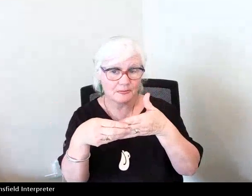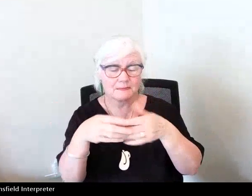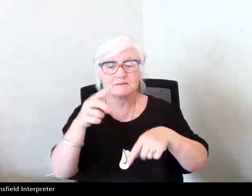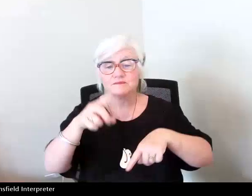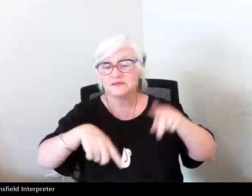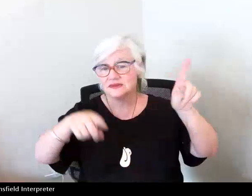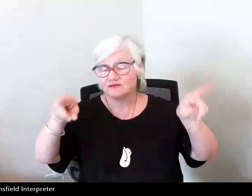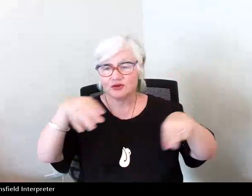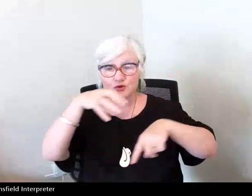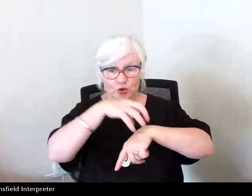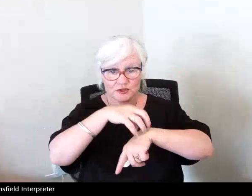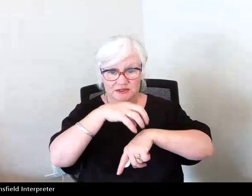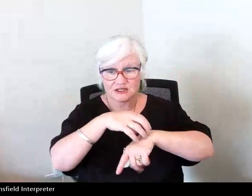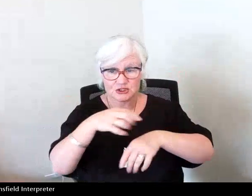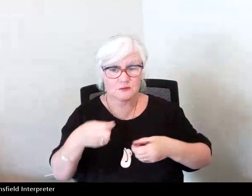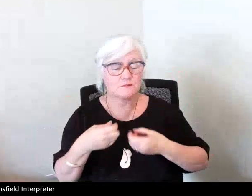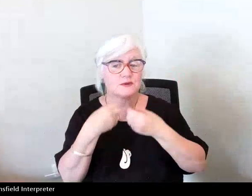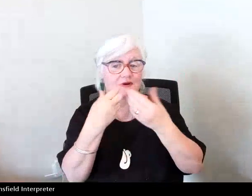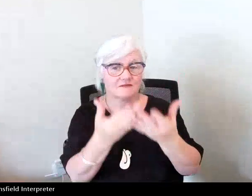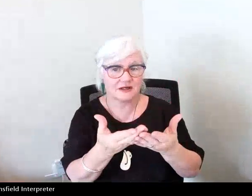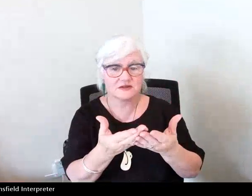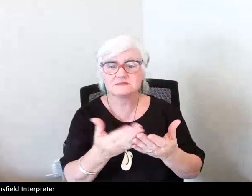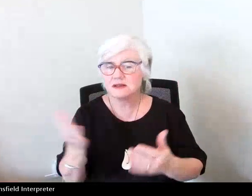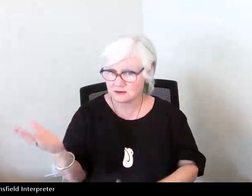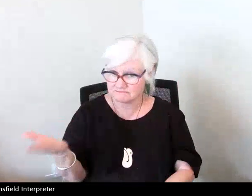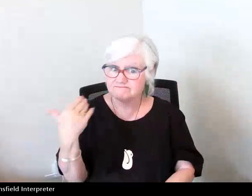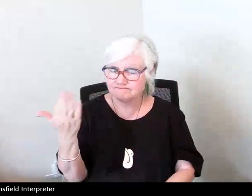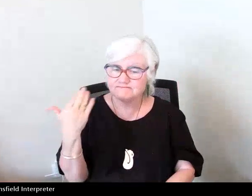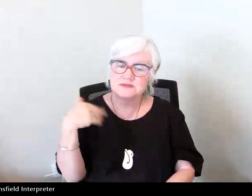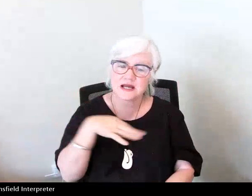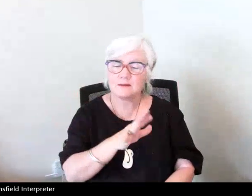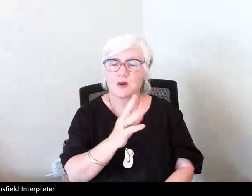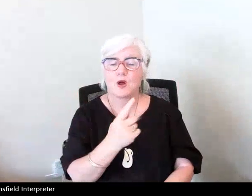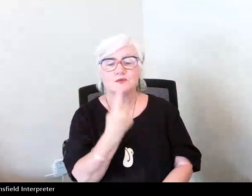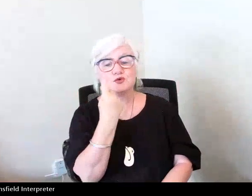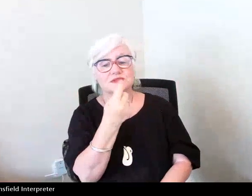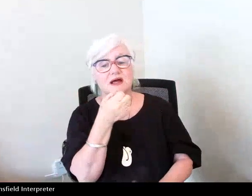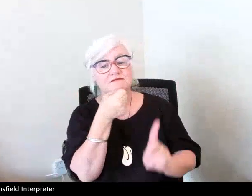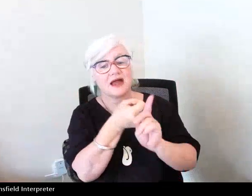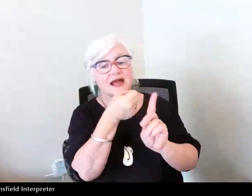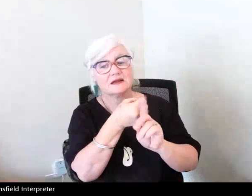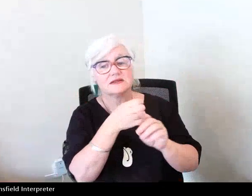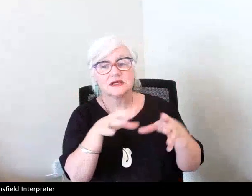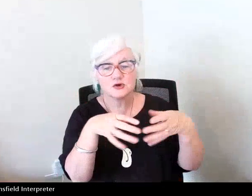Providers have been fantastic about getting us along to self-advocacy groups or leadership groups